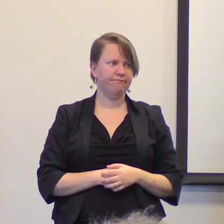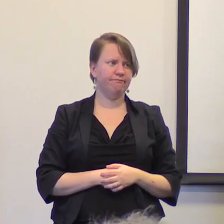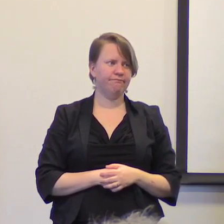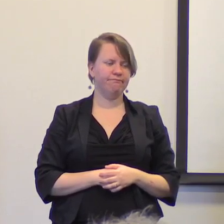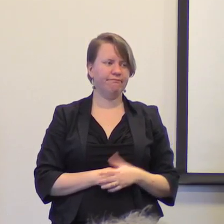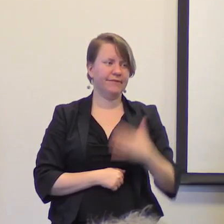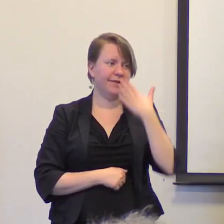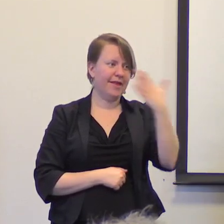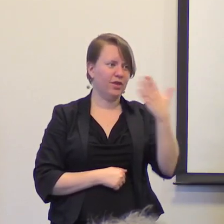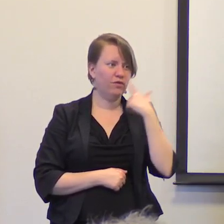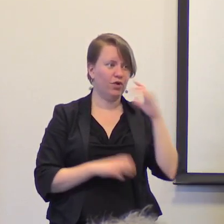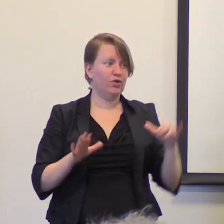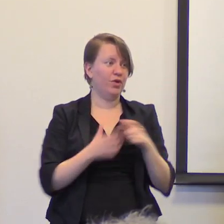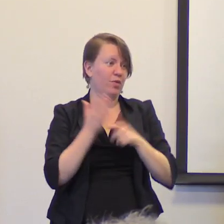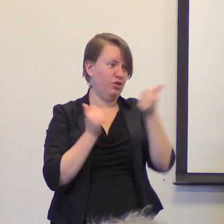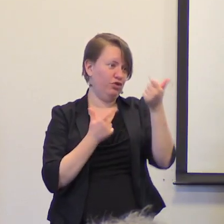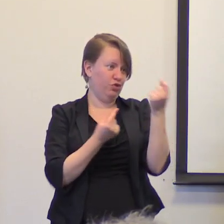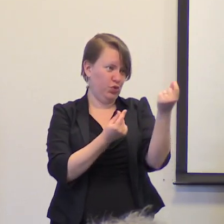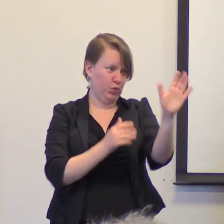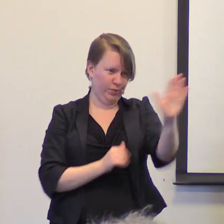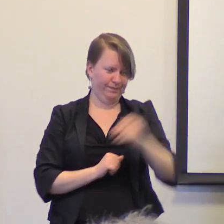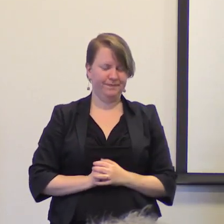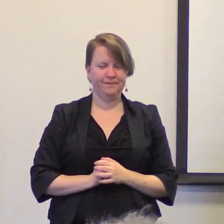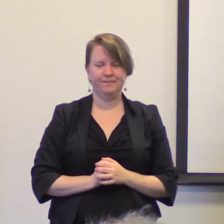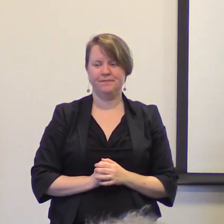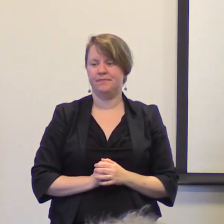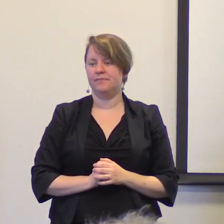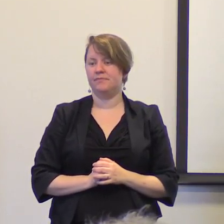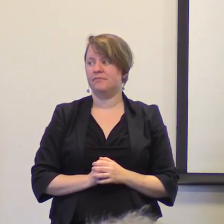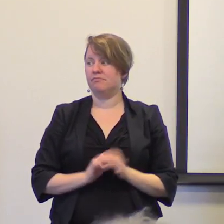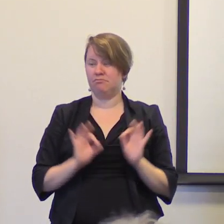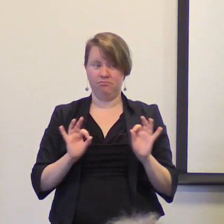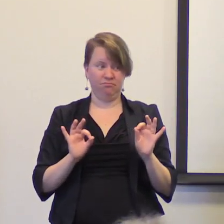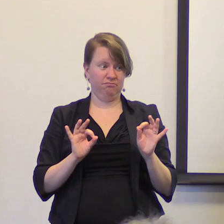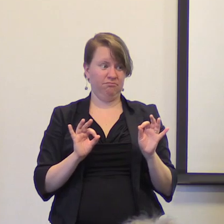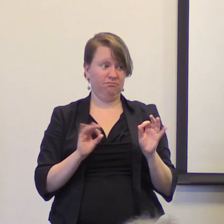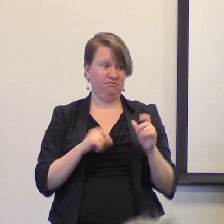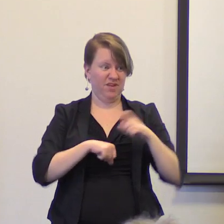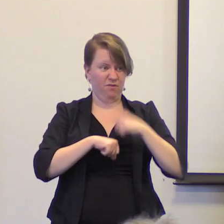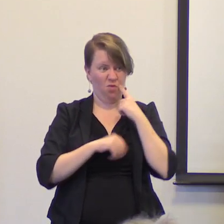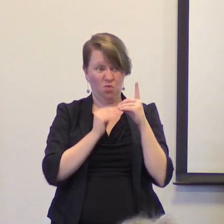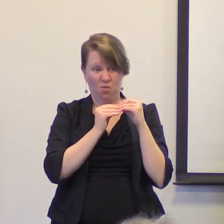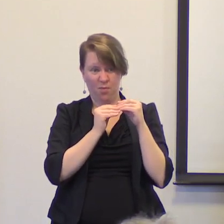Thank you for doing what you do. How are we doing? Do we have time for one more question?